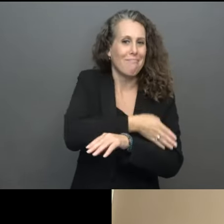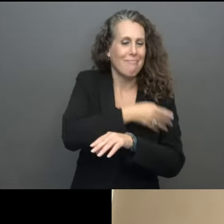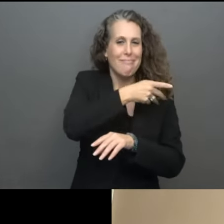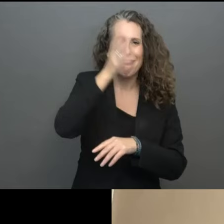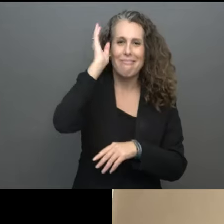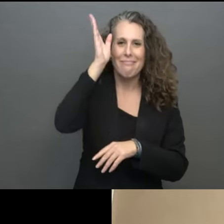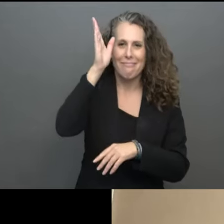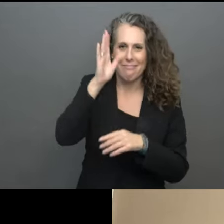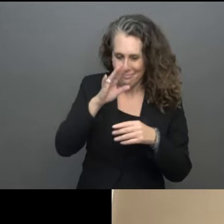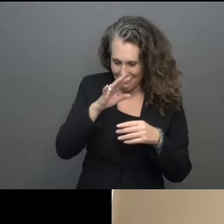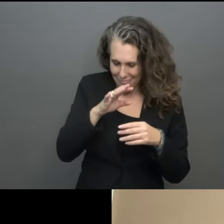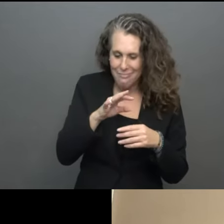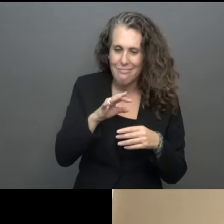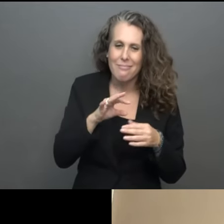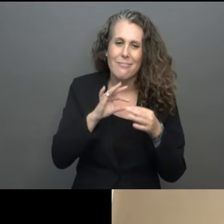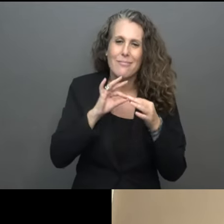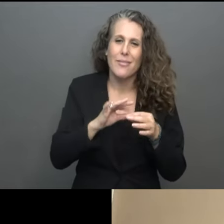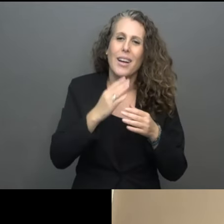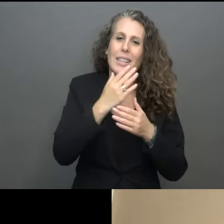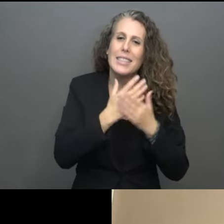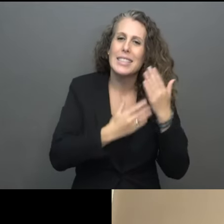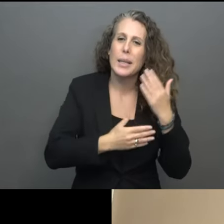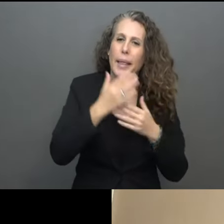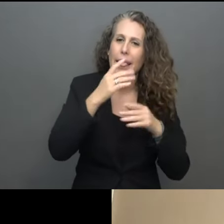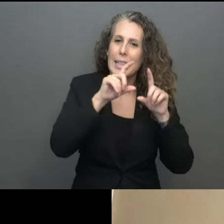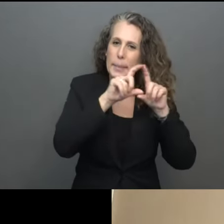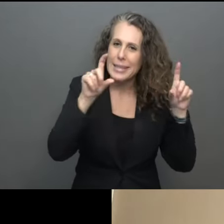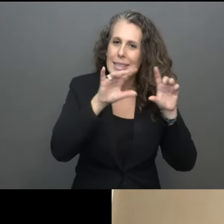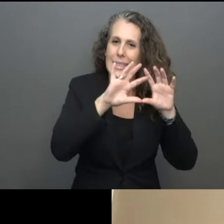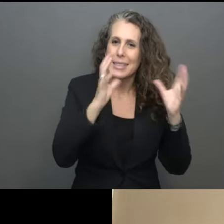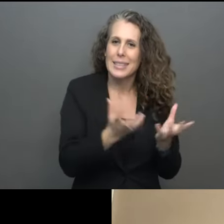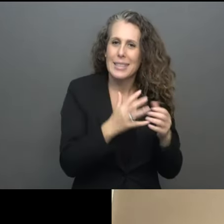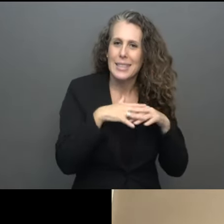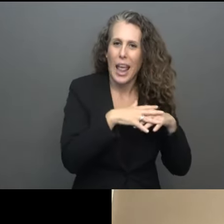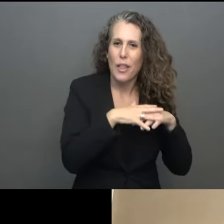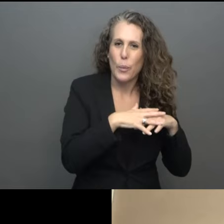an update or debrief basically on what happened in the workshop we had with national networks,